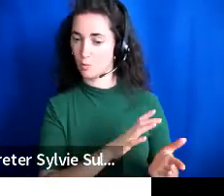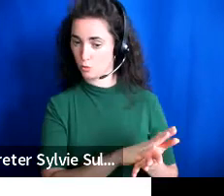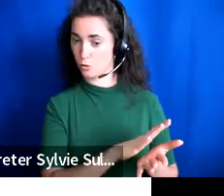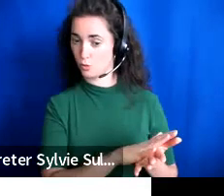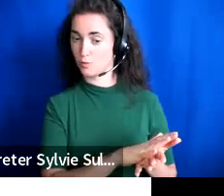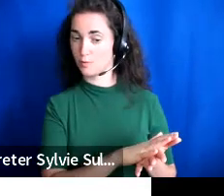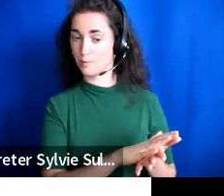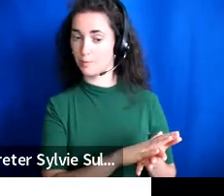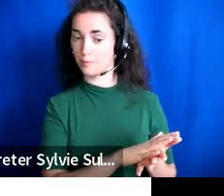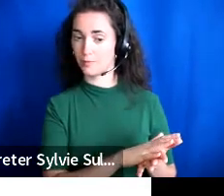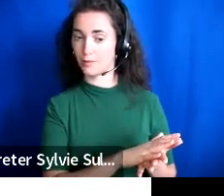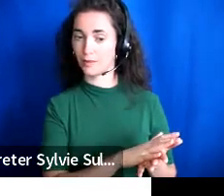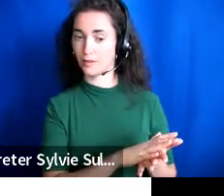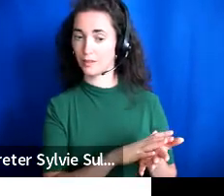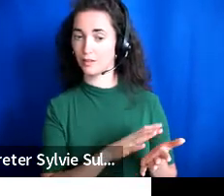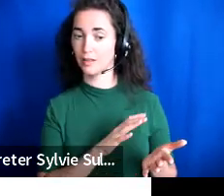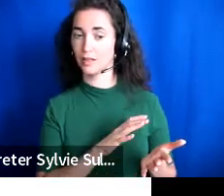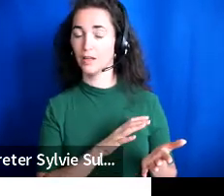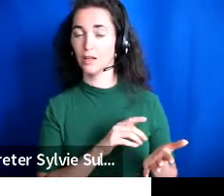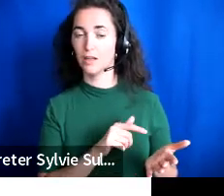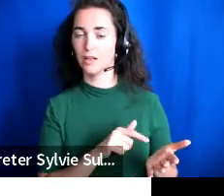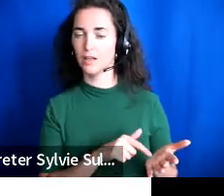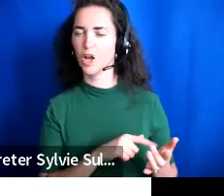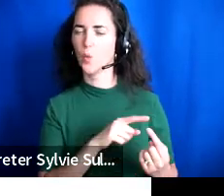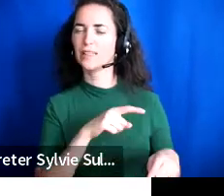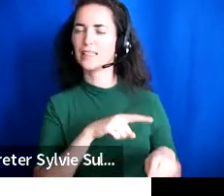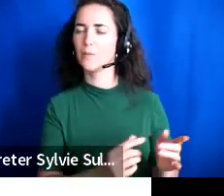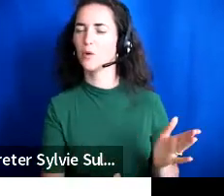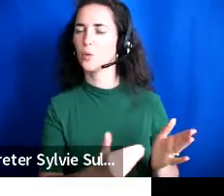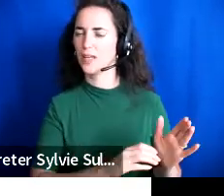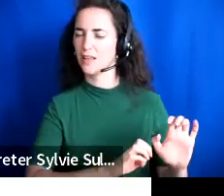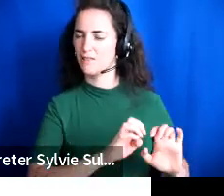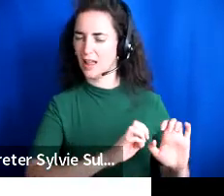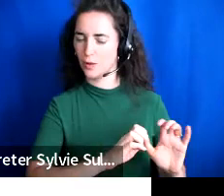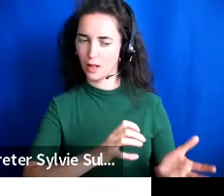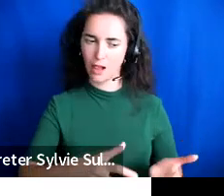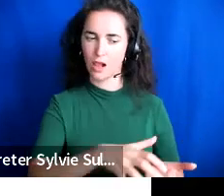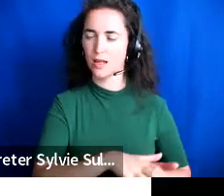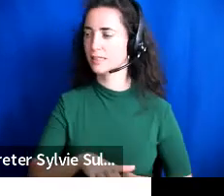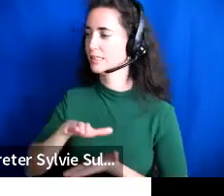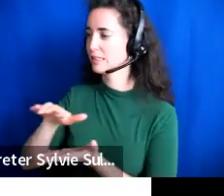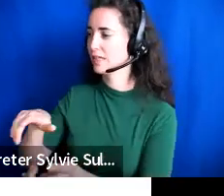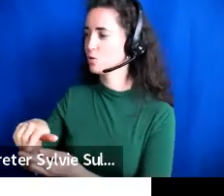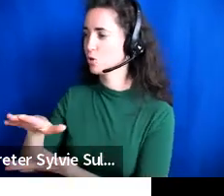In that revival to be provided to the college campus.